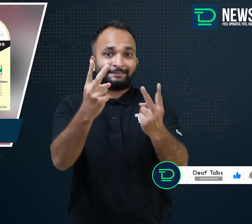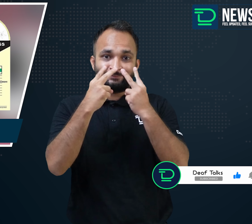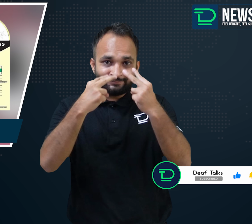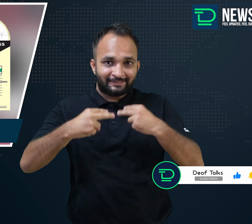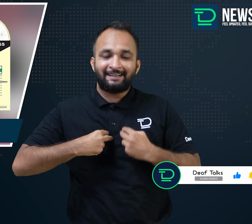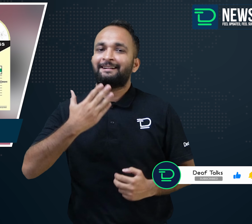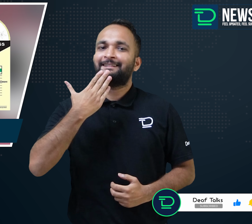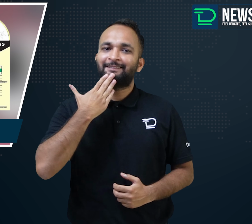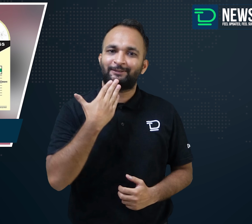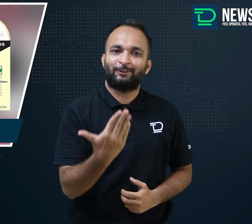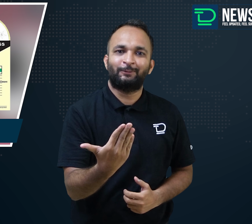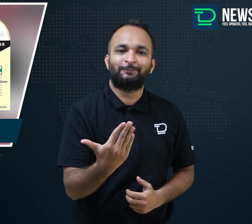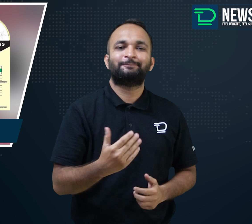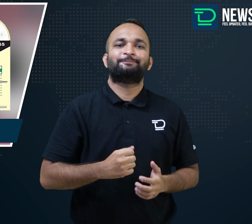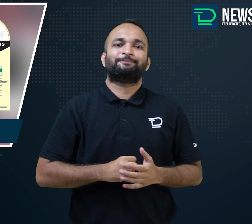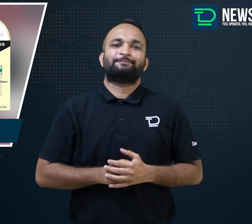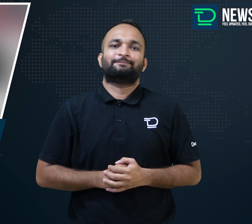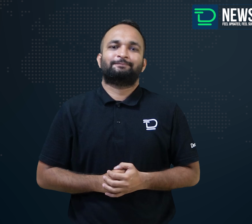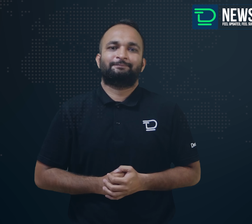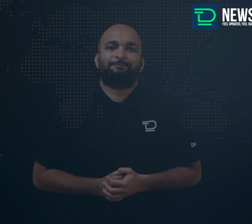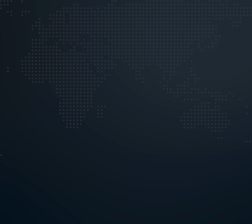Thank you